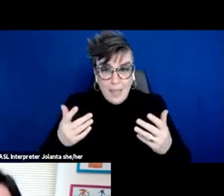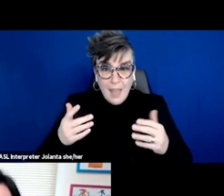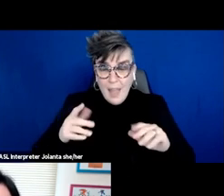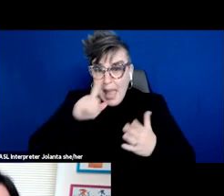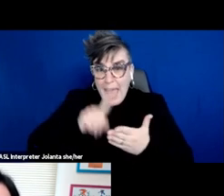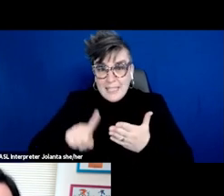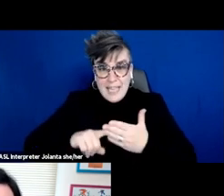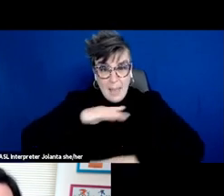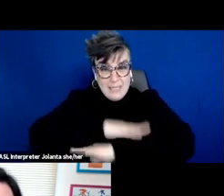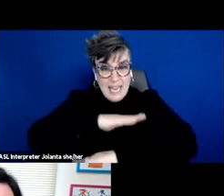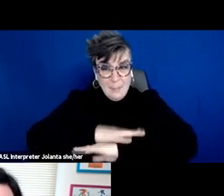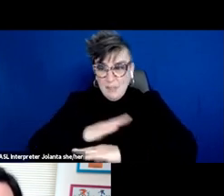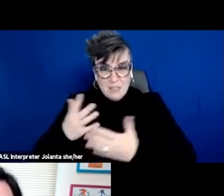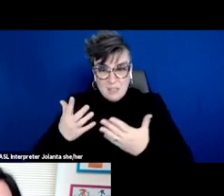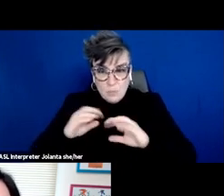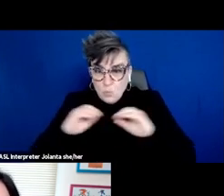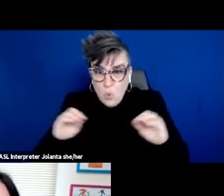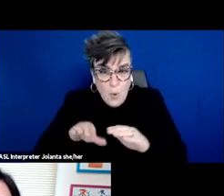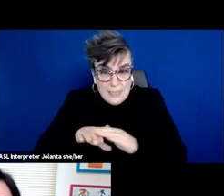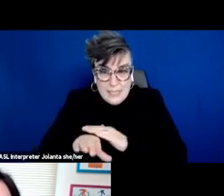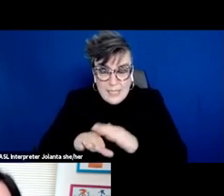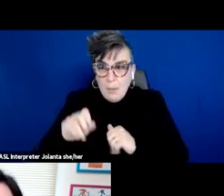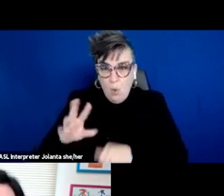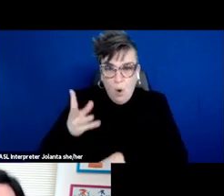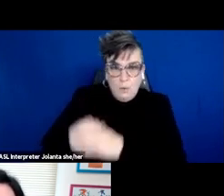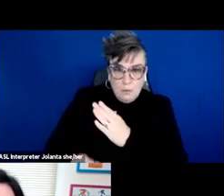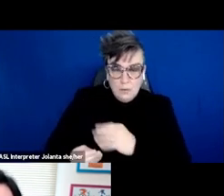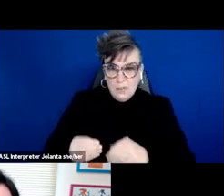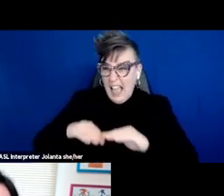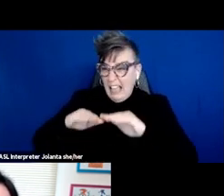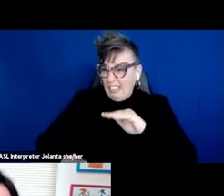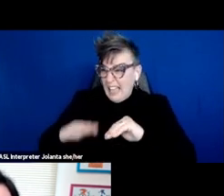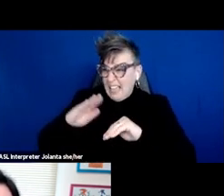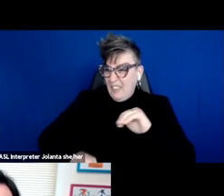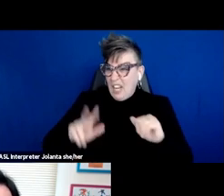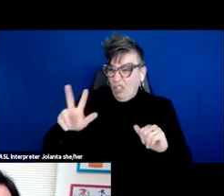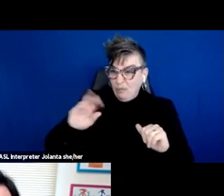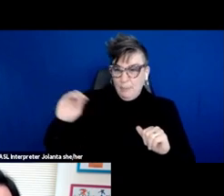has found less than 8% of facilities have accessible exam tables. And that women are